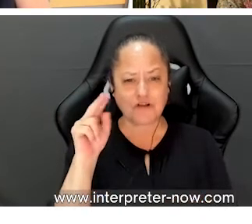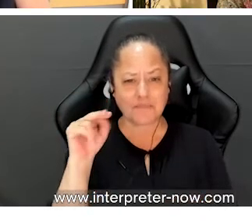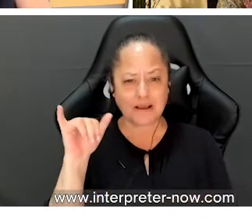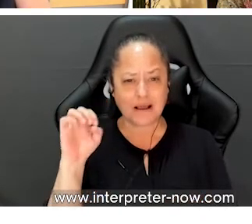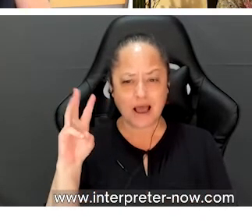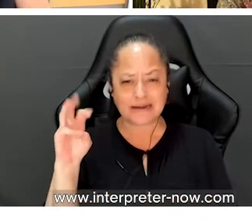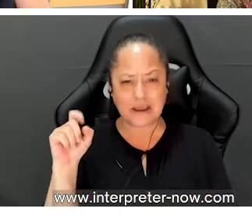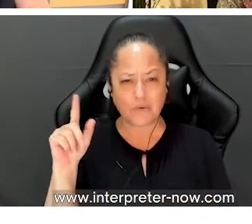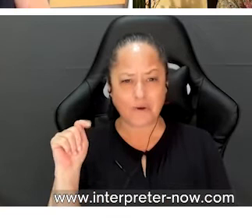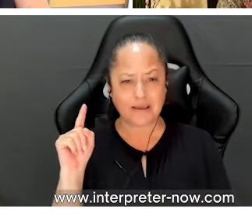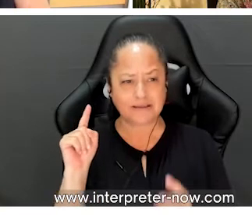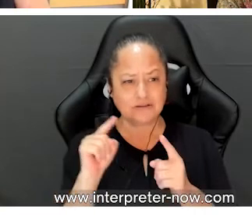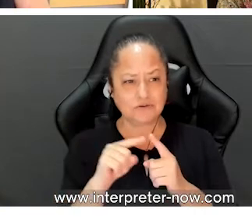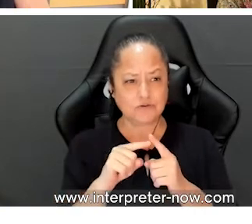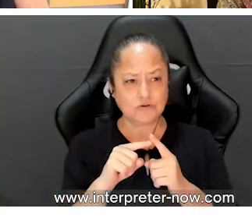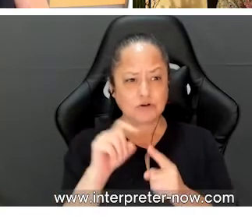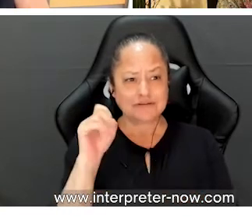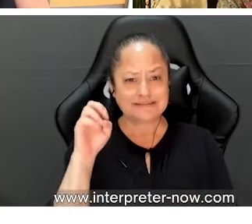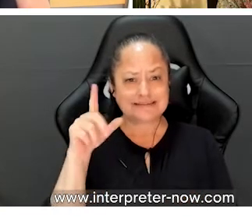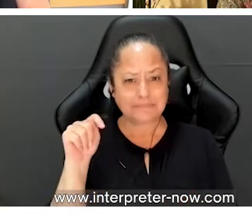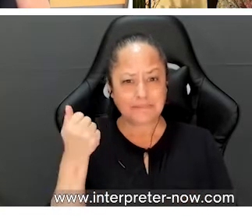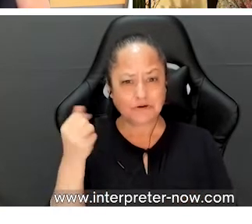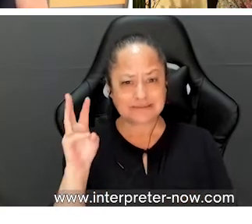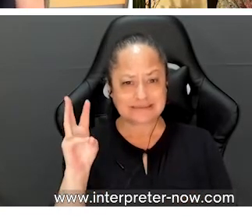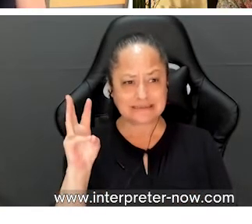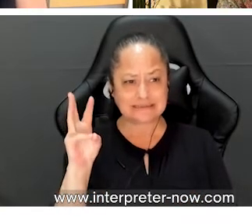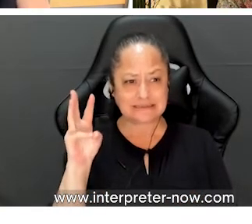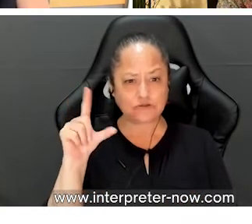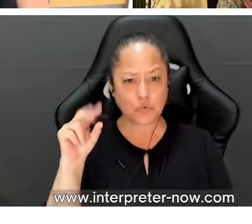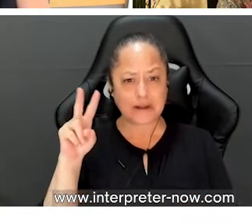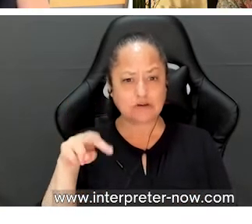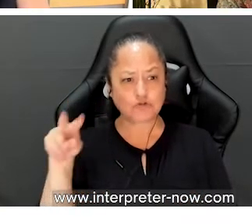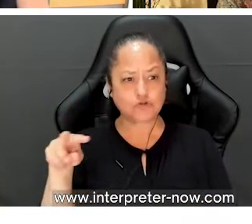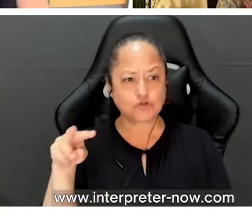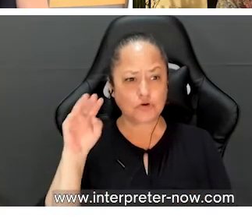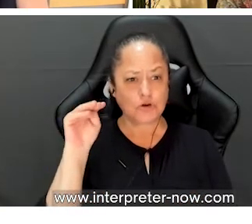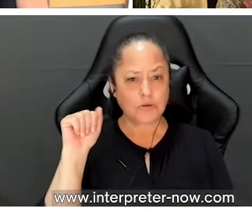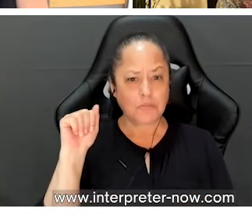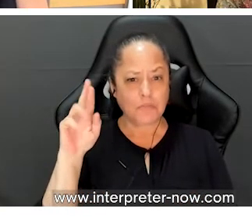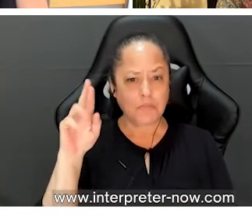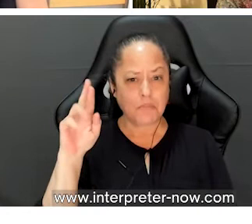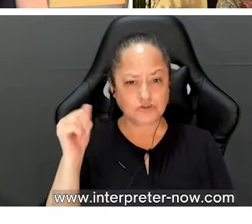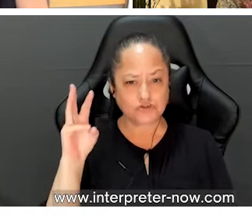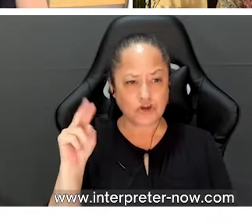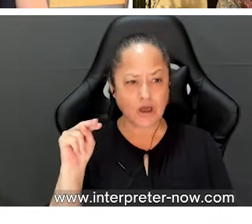Mahsa Amini, who is a 22-year-old Iranian woman, was killed under custody after being